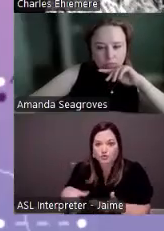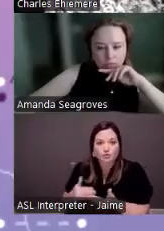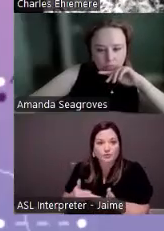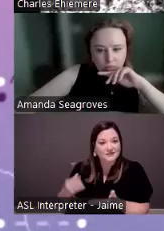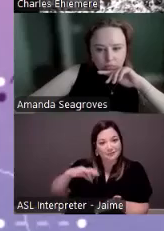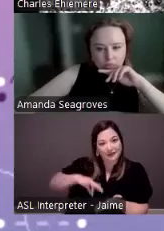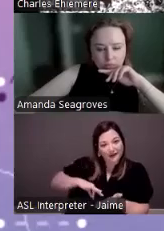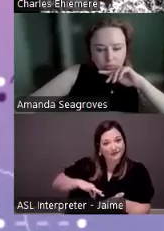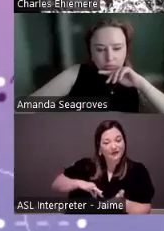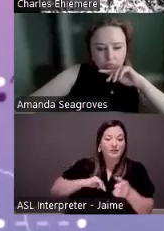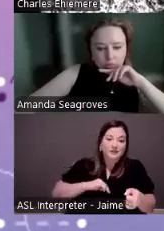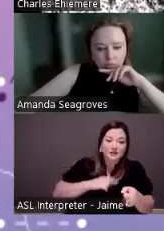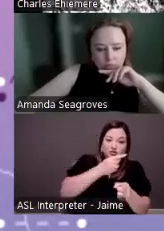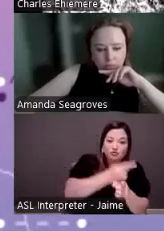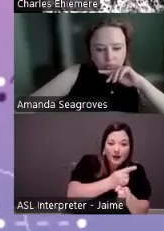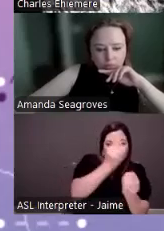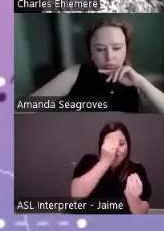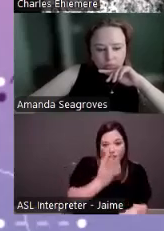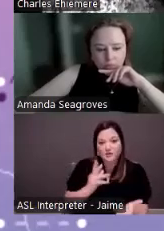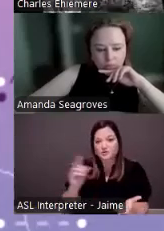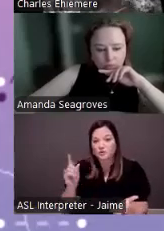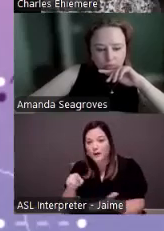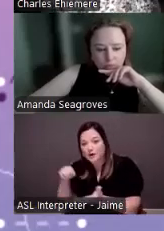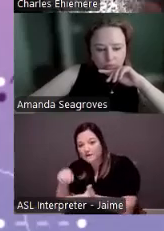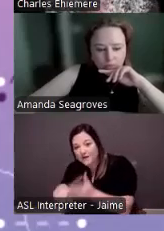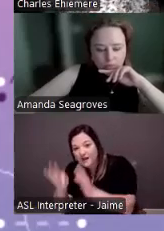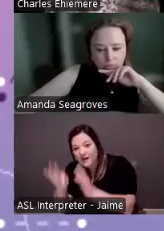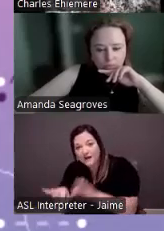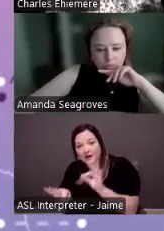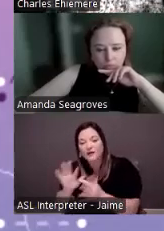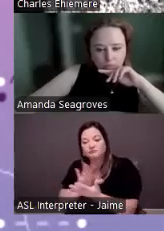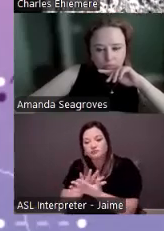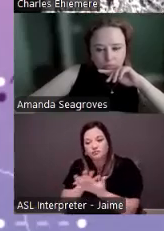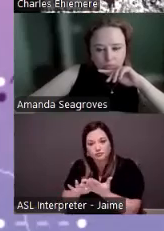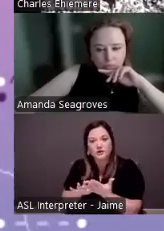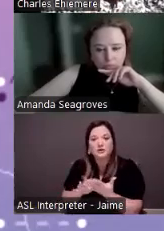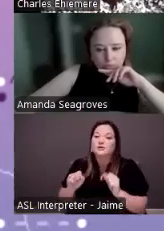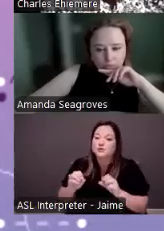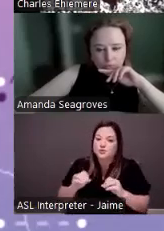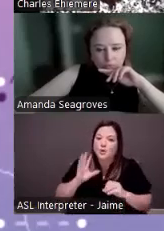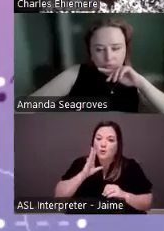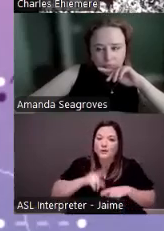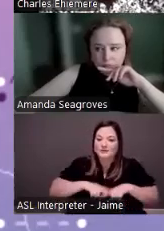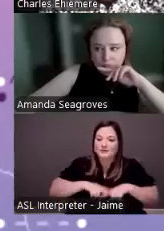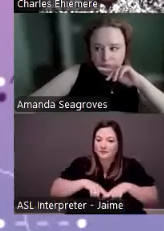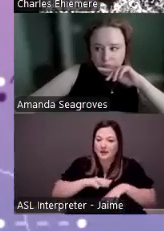and this is the way to go. And this is also easy. So it depends on how you understand the context